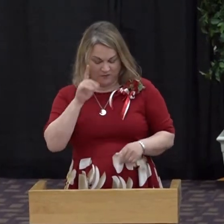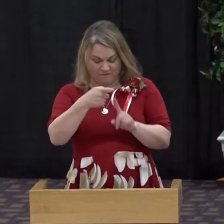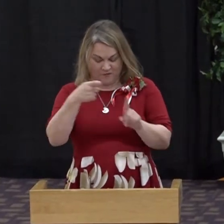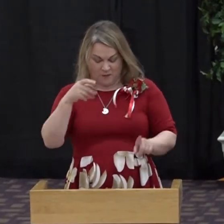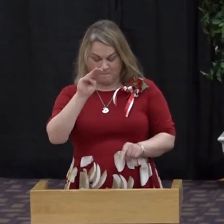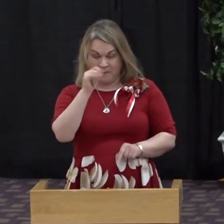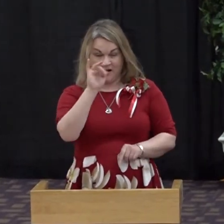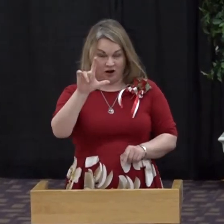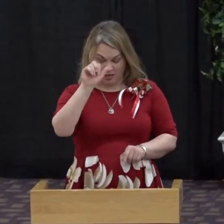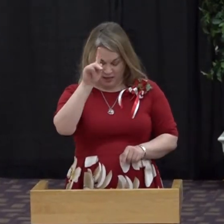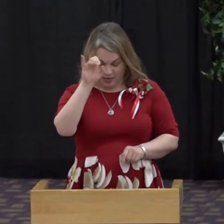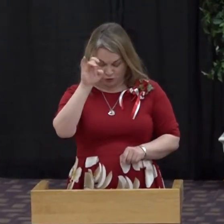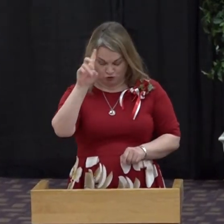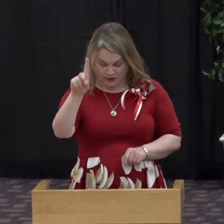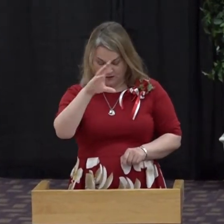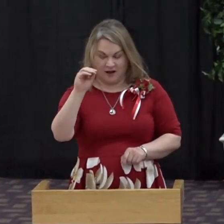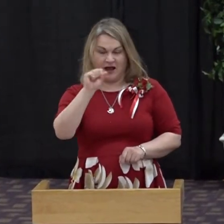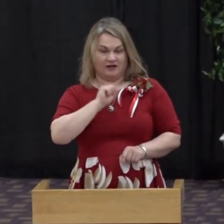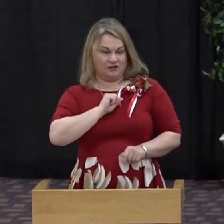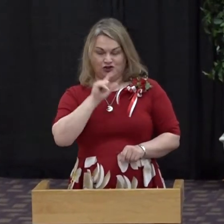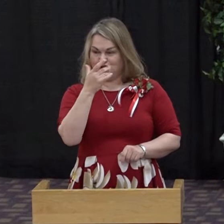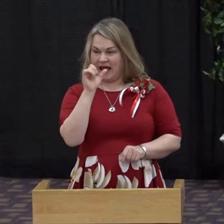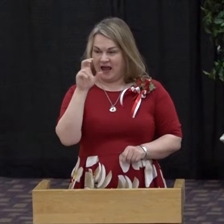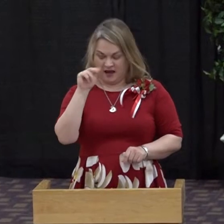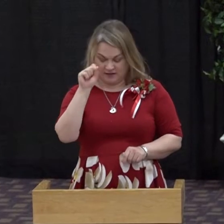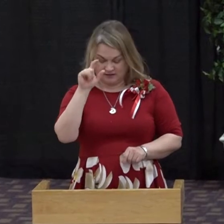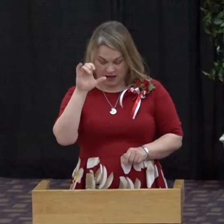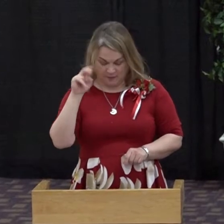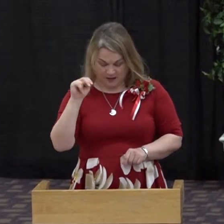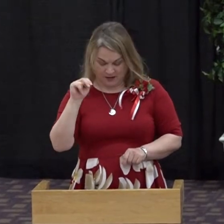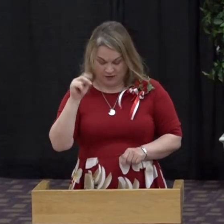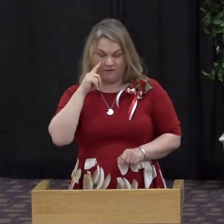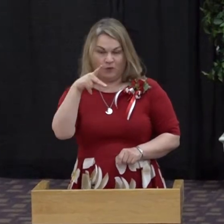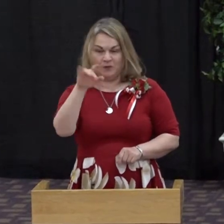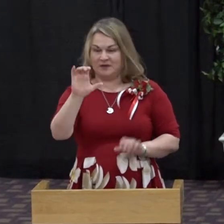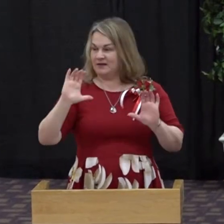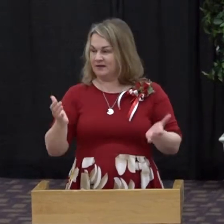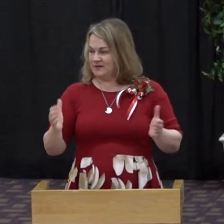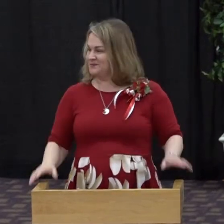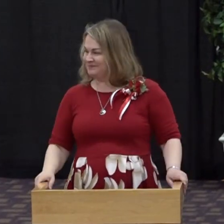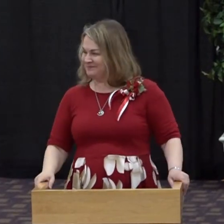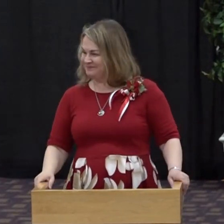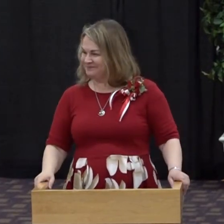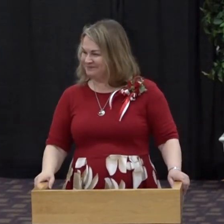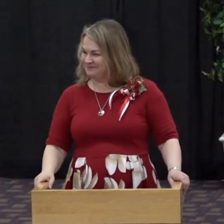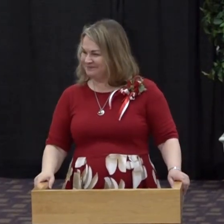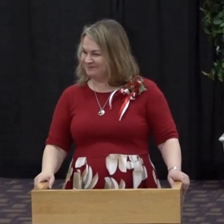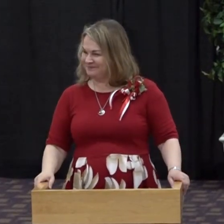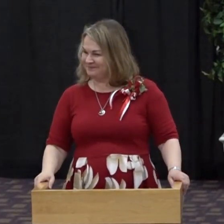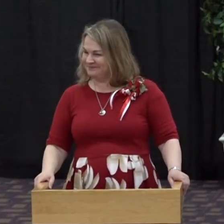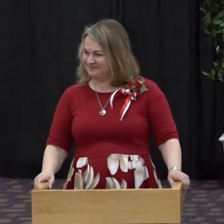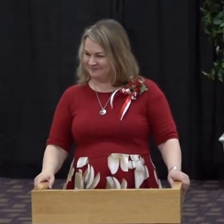The next award will be coming from Michael Eldred and Shannon Simon for physical education class.